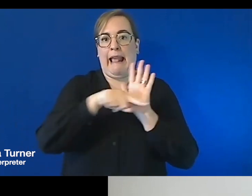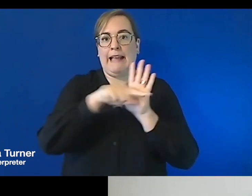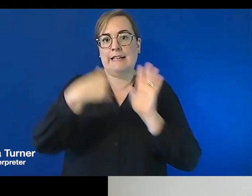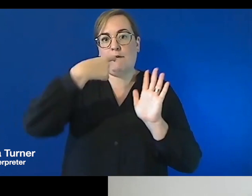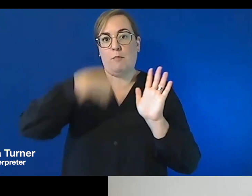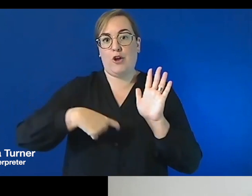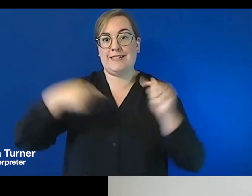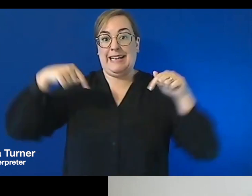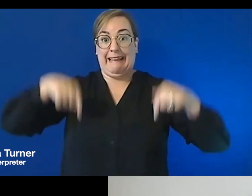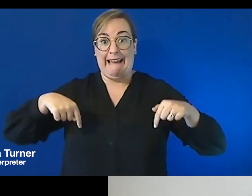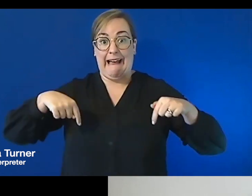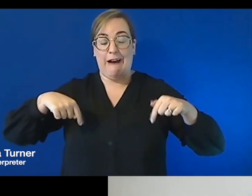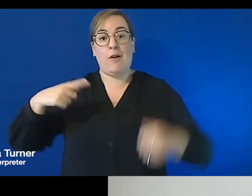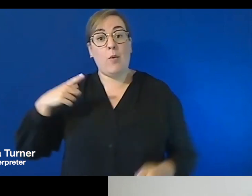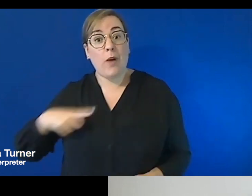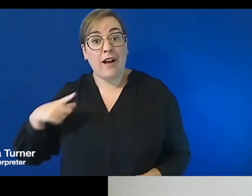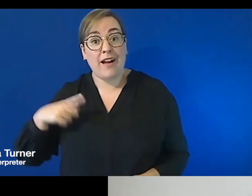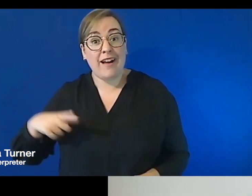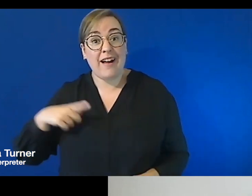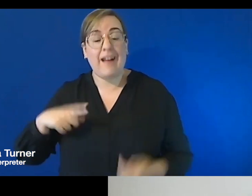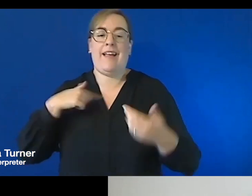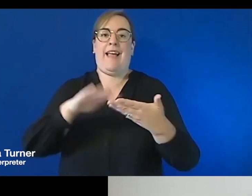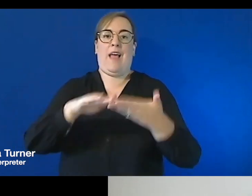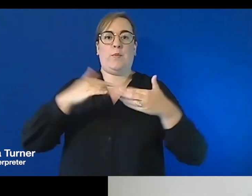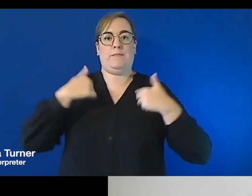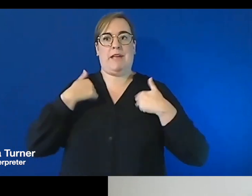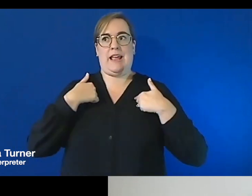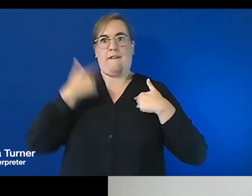but at the same time it happy, it helped me to come up with the perspective